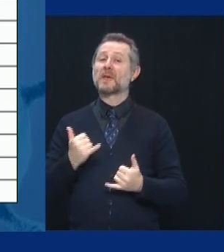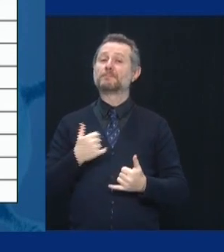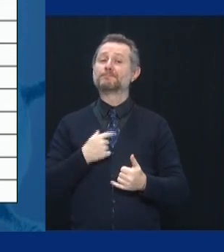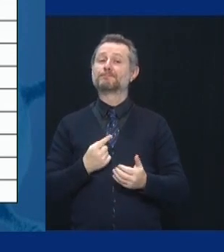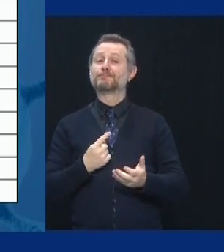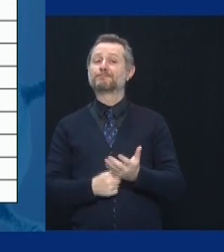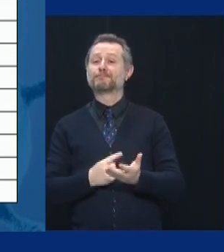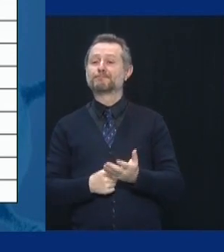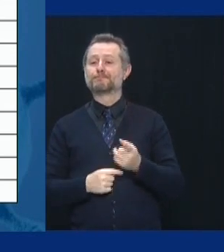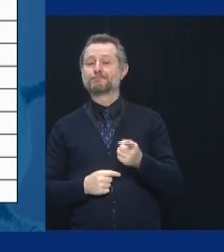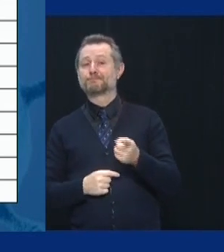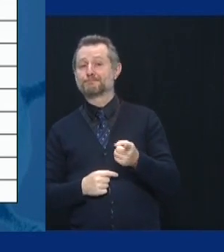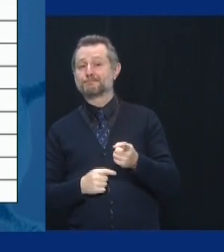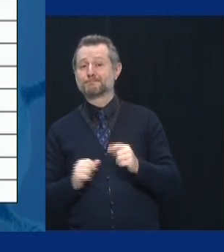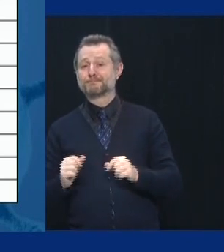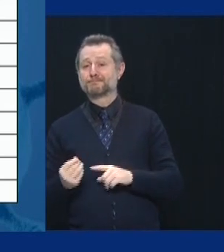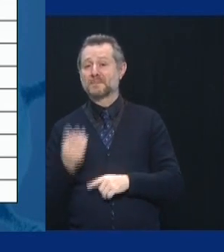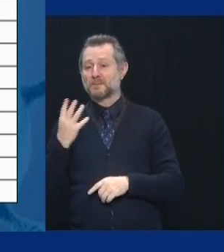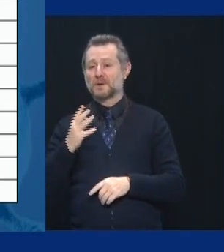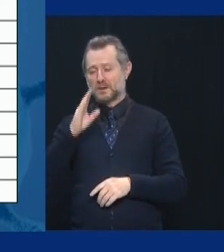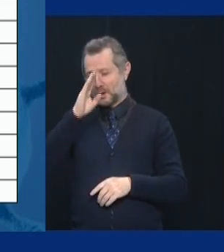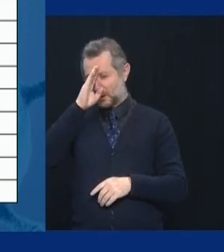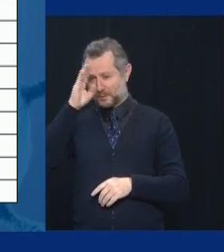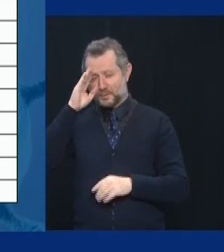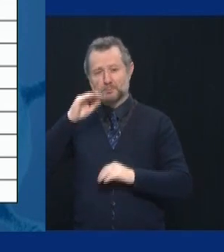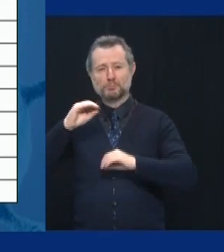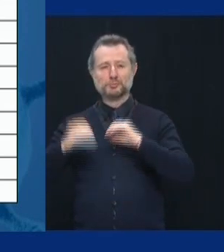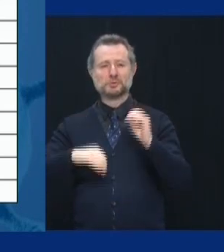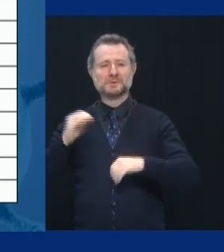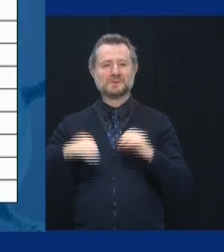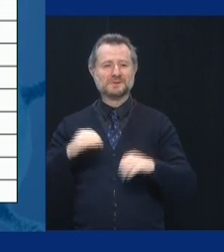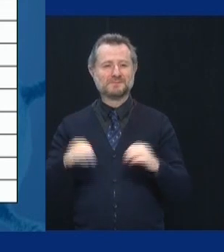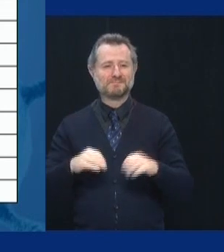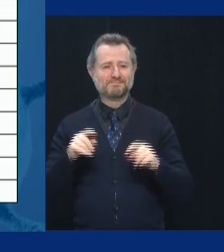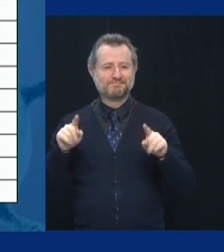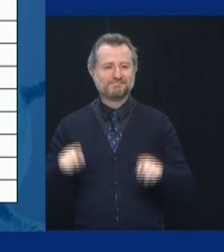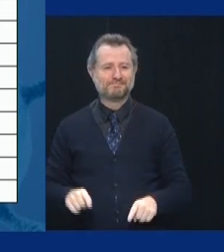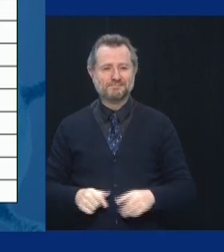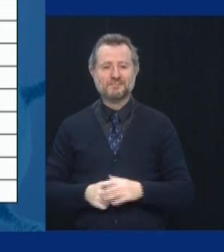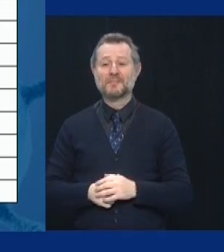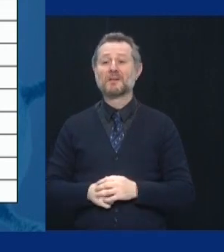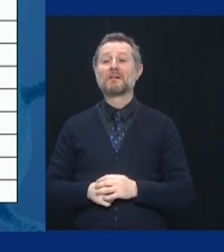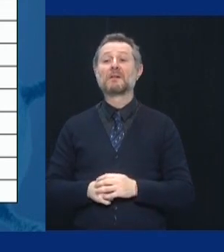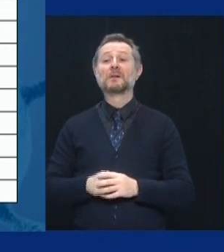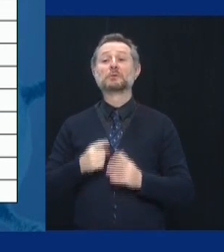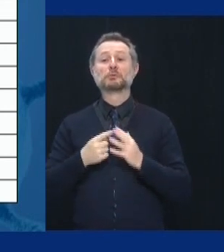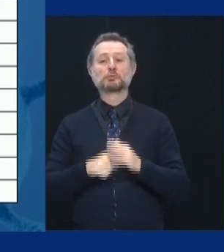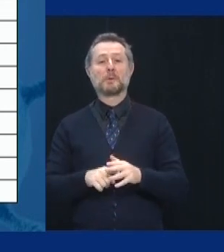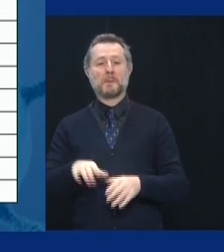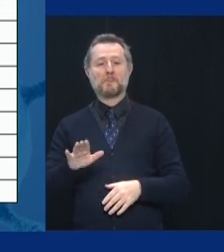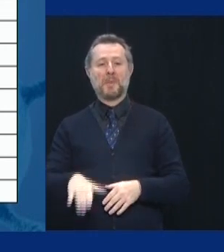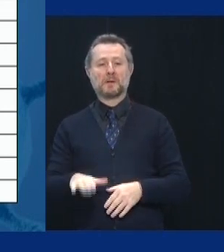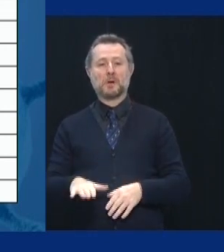AND THEY'RE COMING DOWN AT DIFFERENT RATES. THIS IS THE HOSPITALIZATION